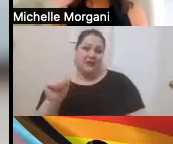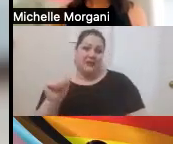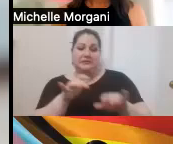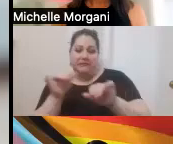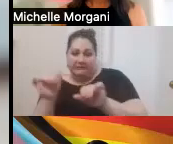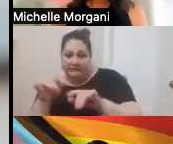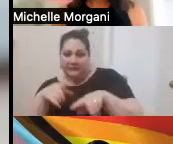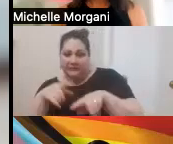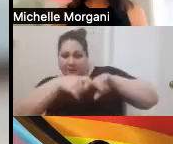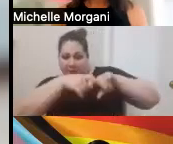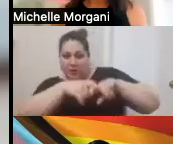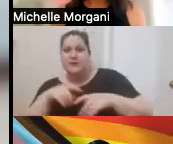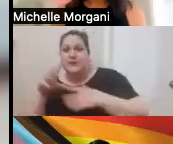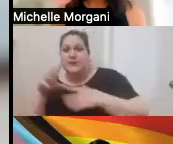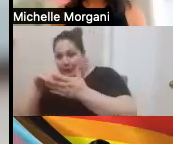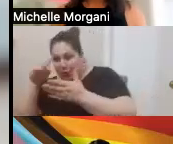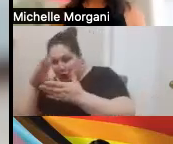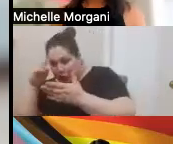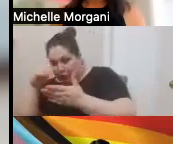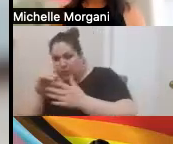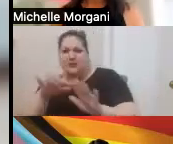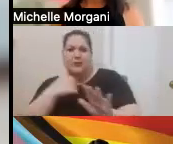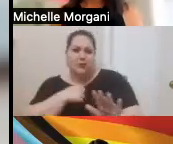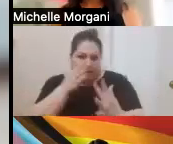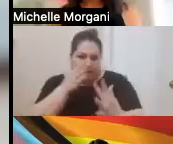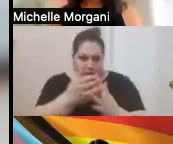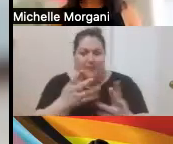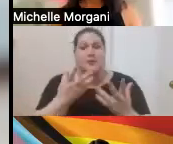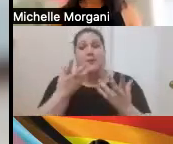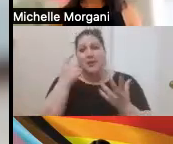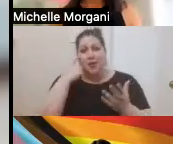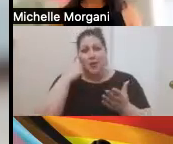Yes, we do recognize that learning that new software